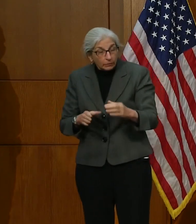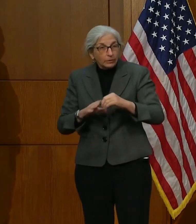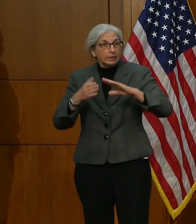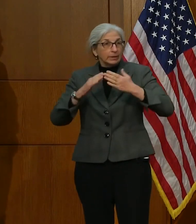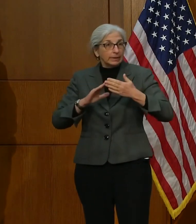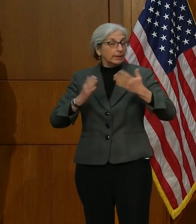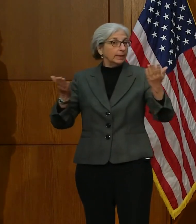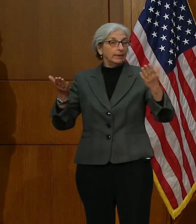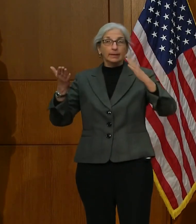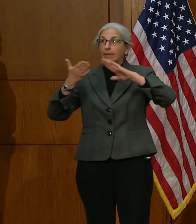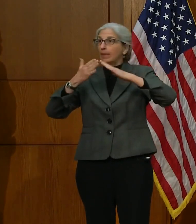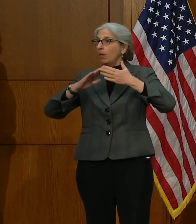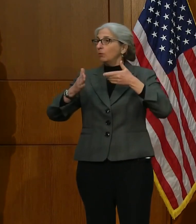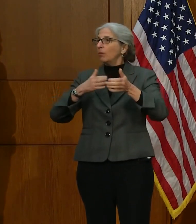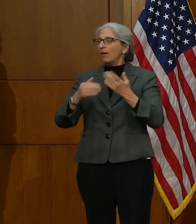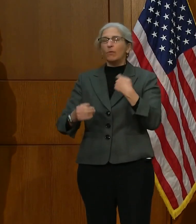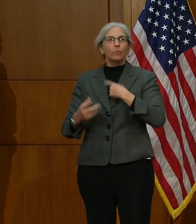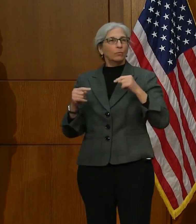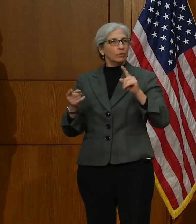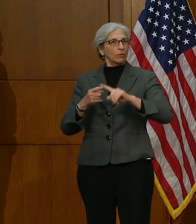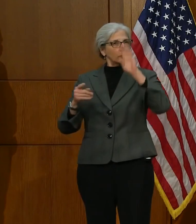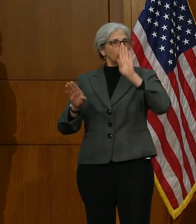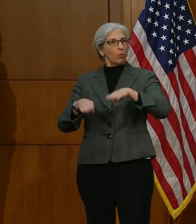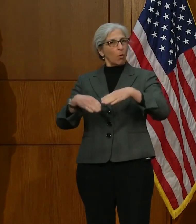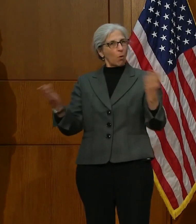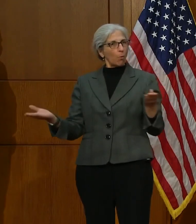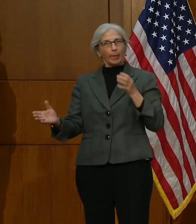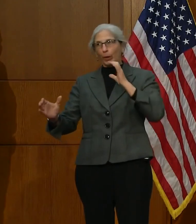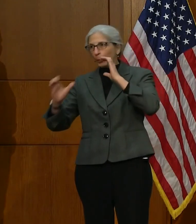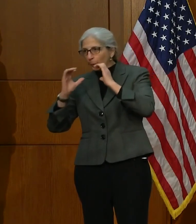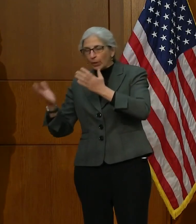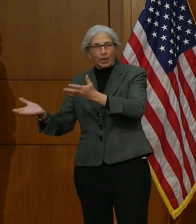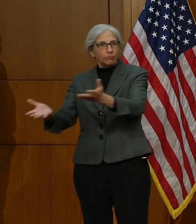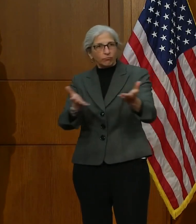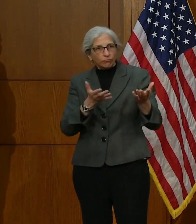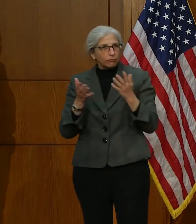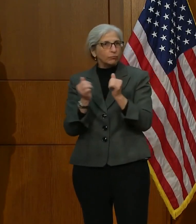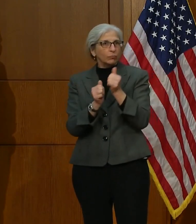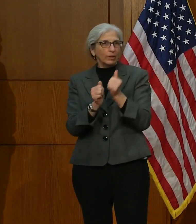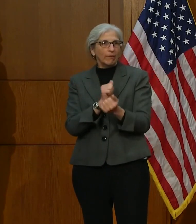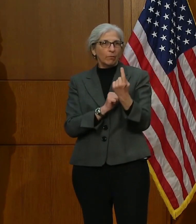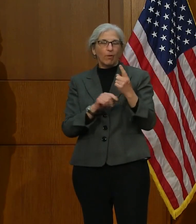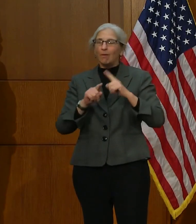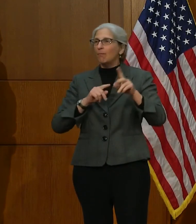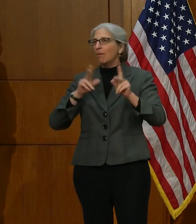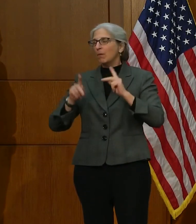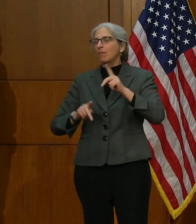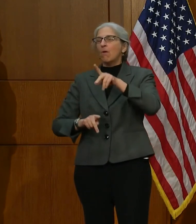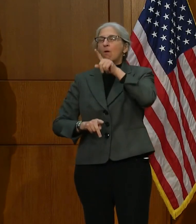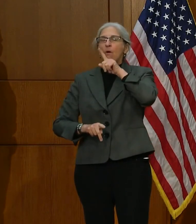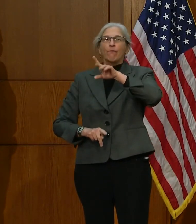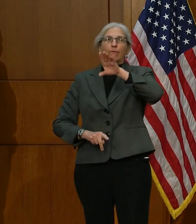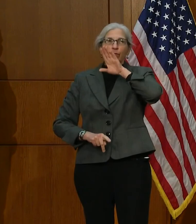WHETHER IT BE OUR LOCAL LEADERS AND OUR OUR CITIES AND TOWNS AND WE'RE DOING EVERYTHING WE CAN TO COMMUNICATE WITH THEM ALL BEING ON THE SAME SHOOTER